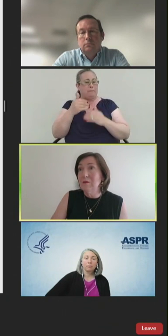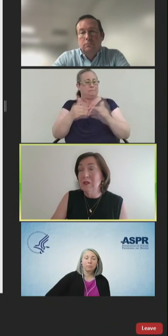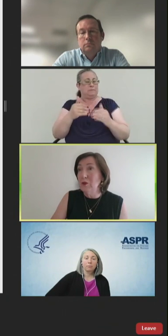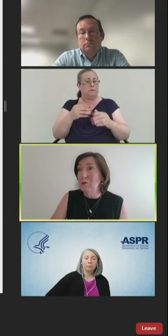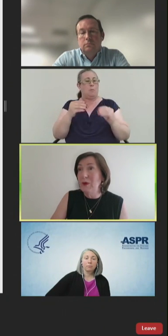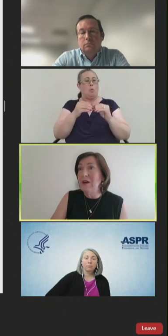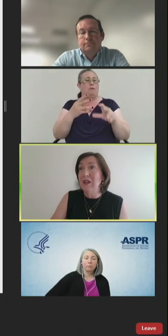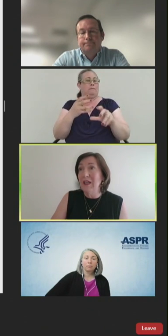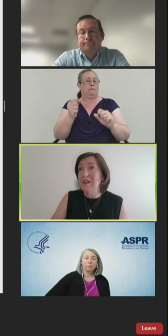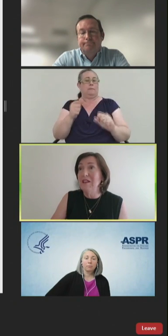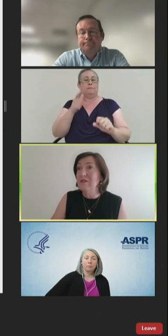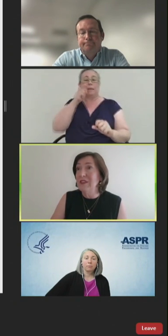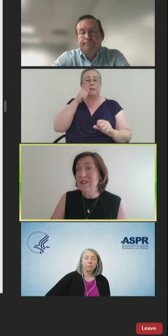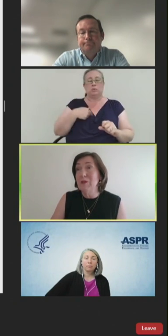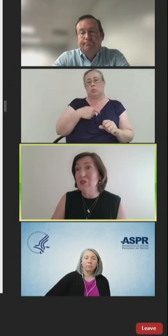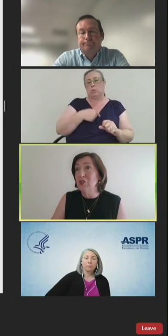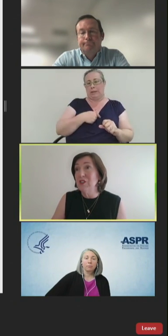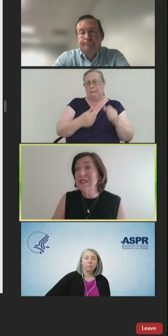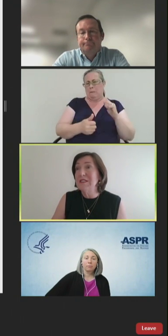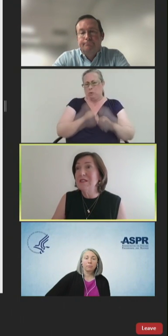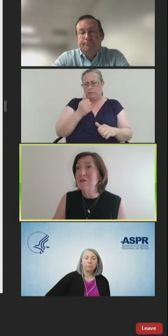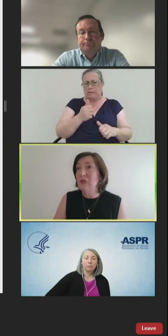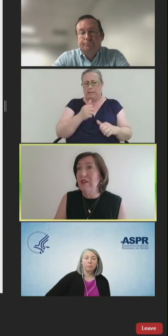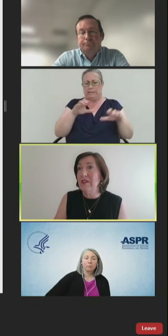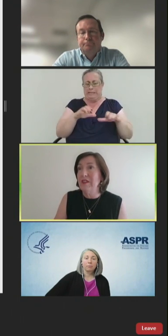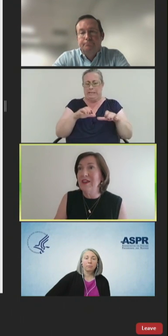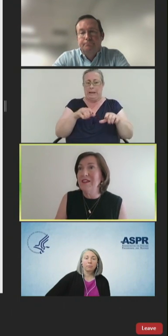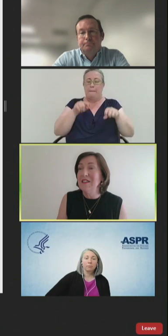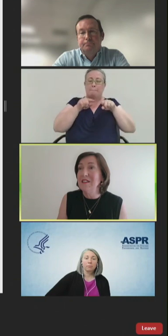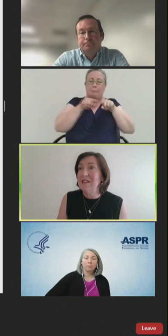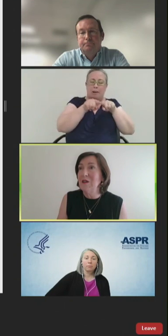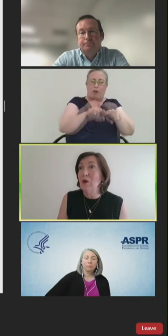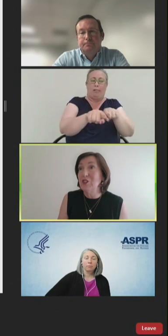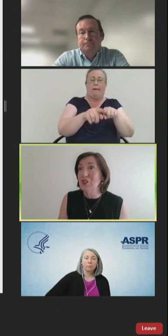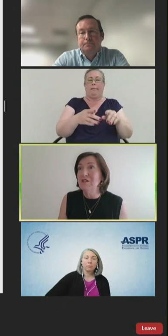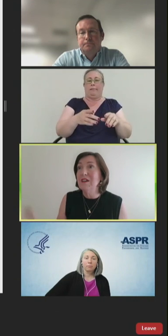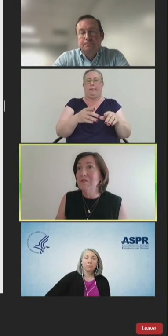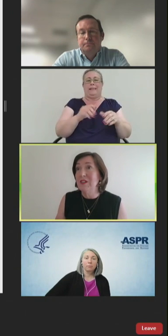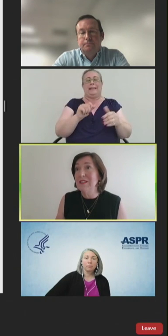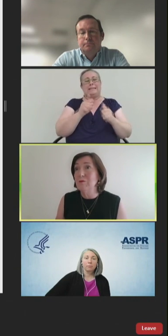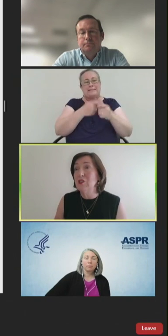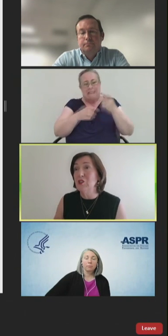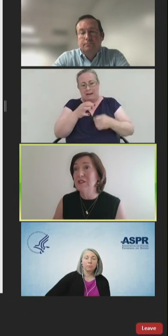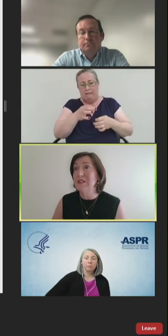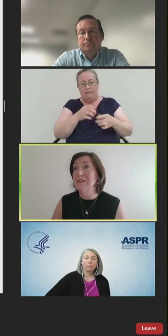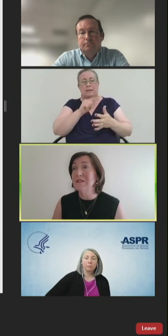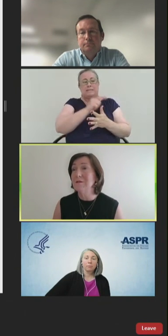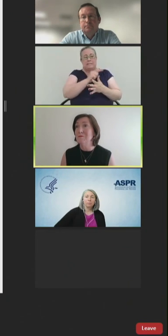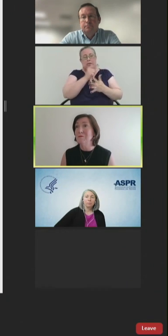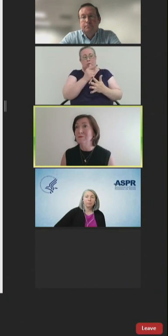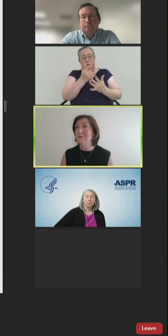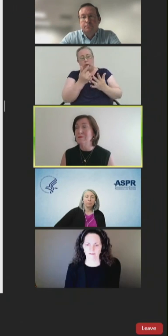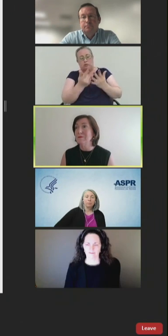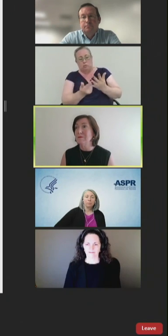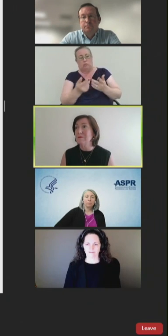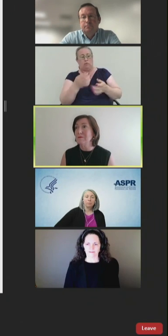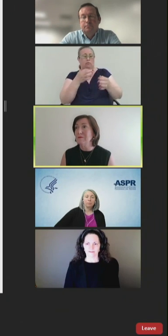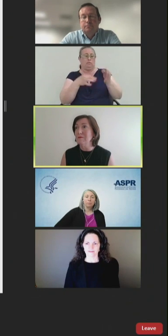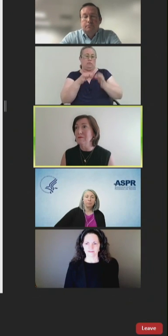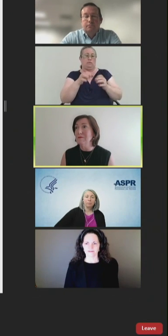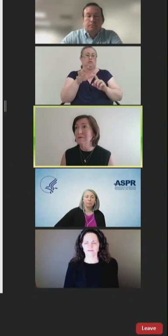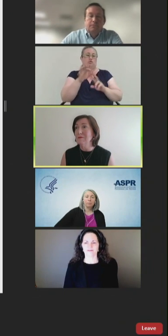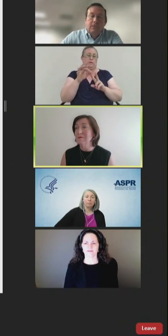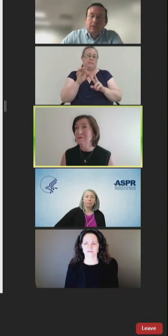you know, parallel investment choices rather than sequential investment choices.